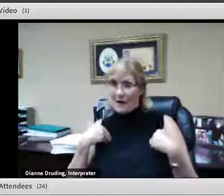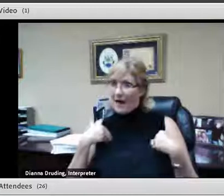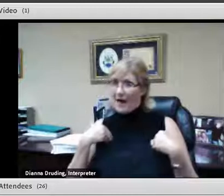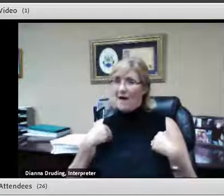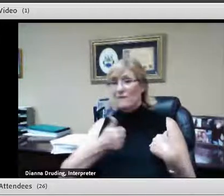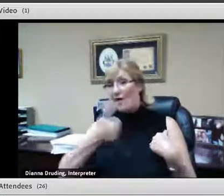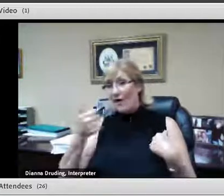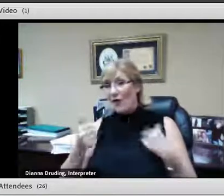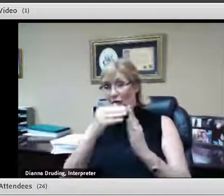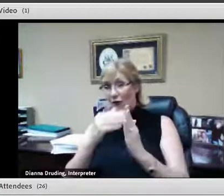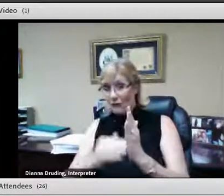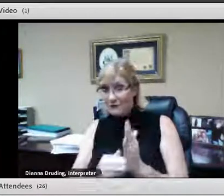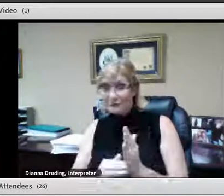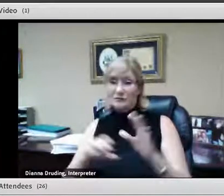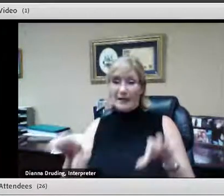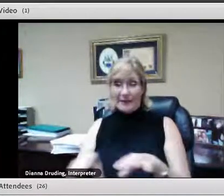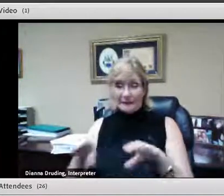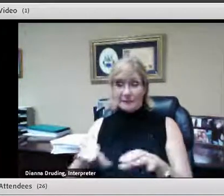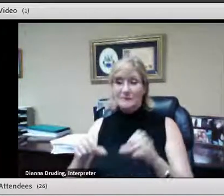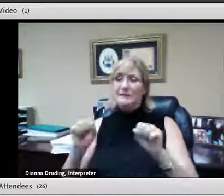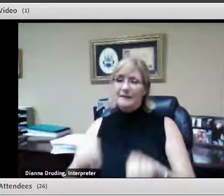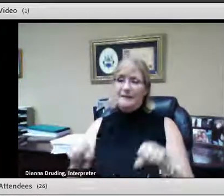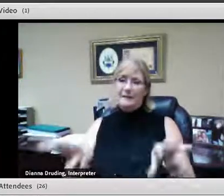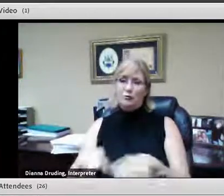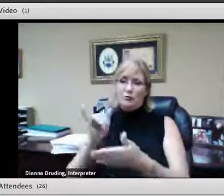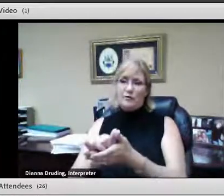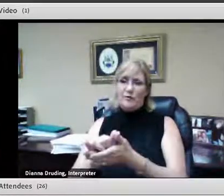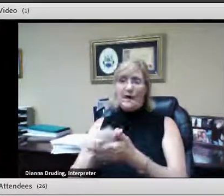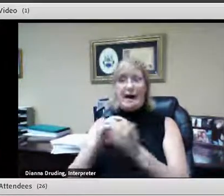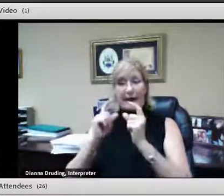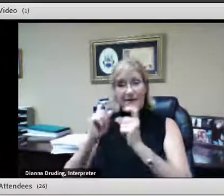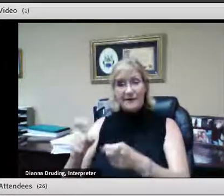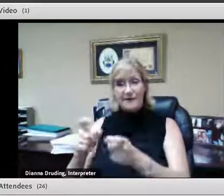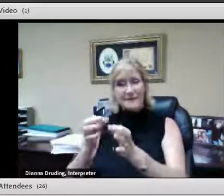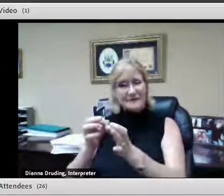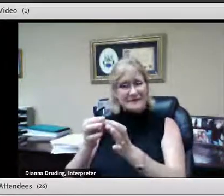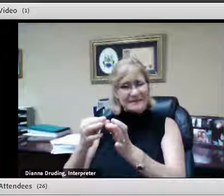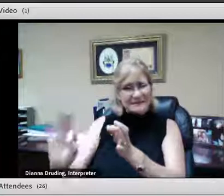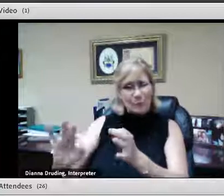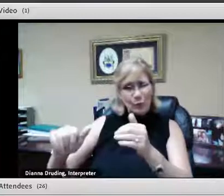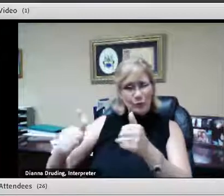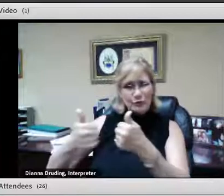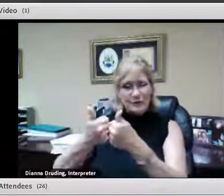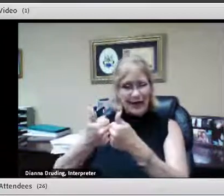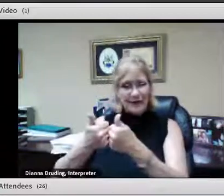and basically I give them simple challenges. These are about the easiest things you can do